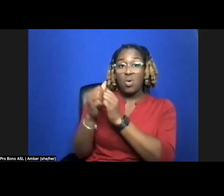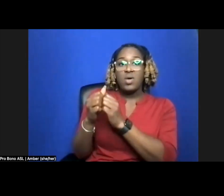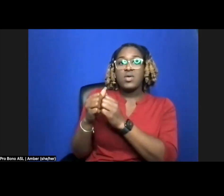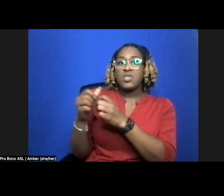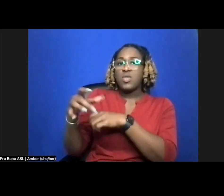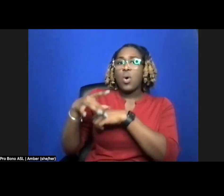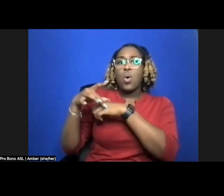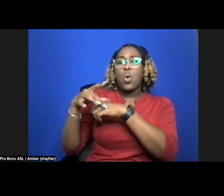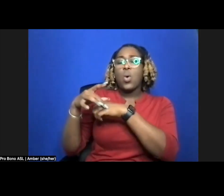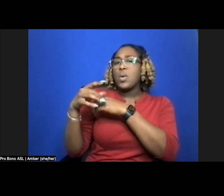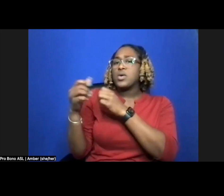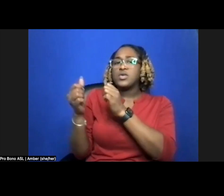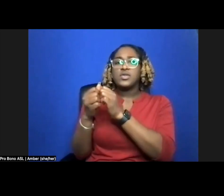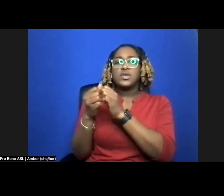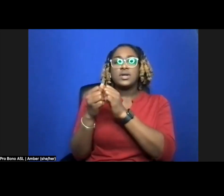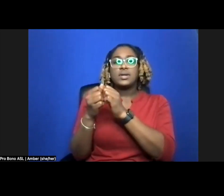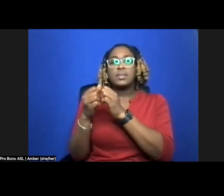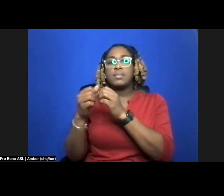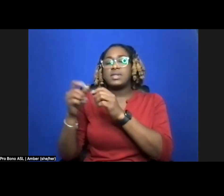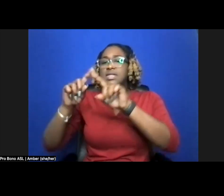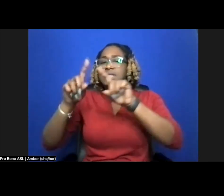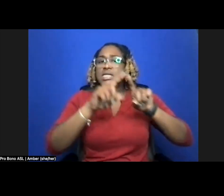unworthy of facing me. i mean, they couldn’t even phase